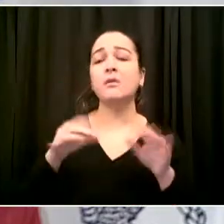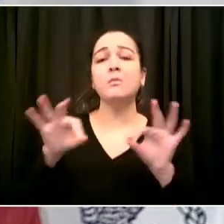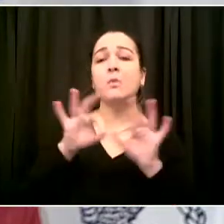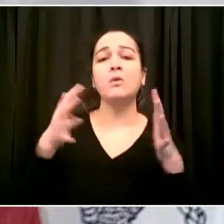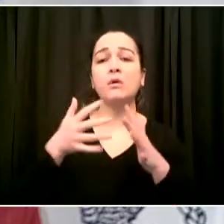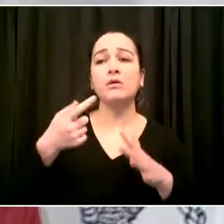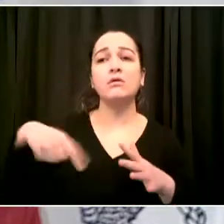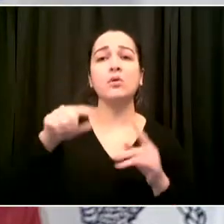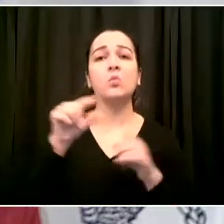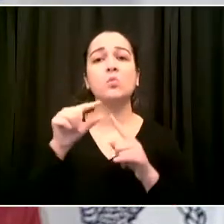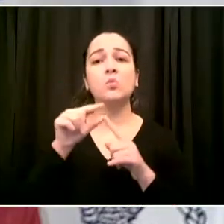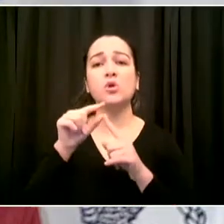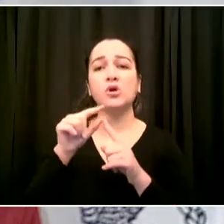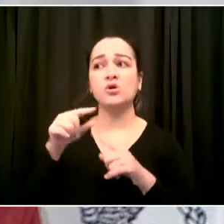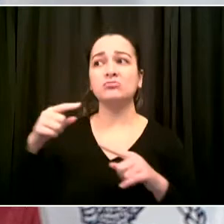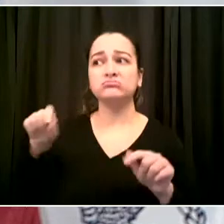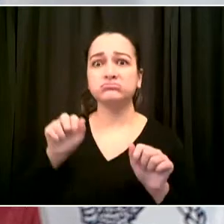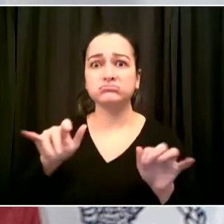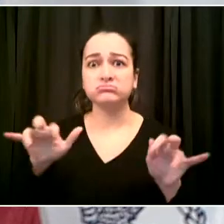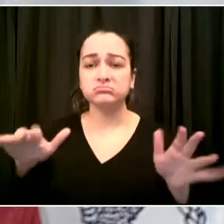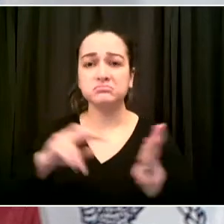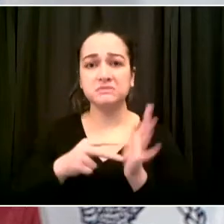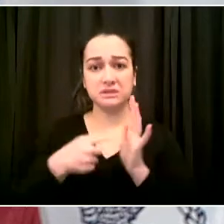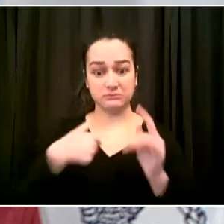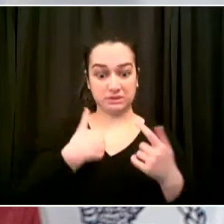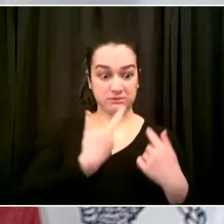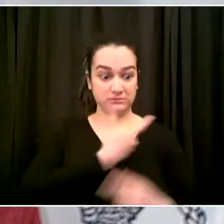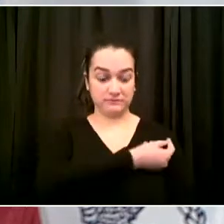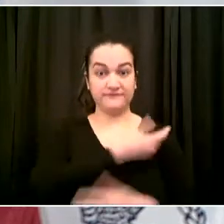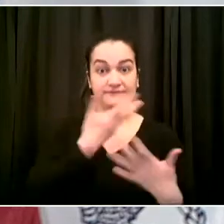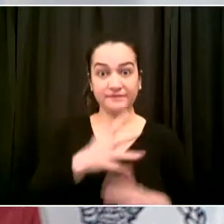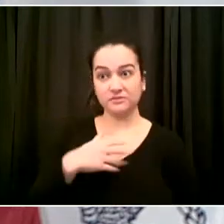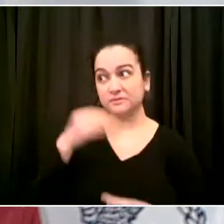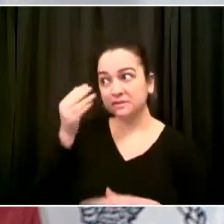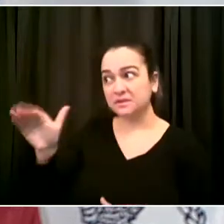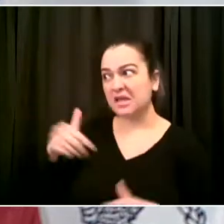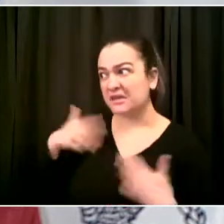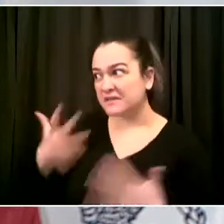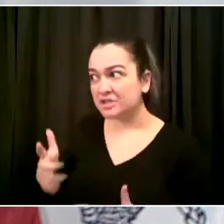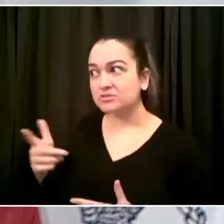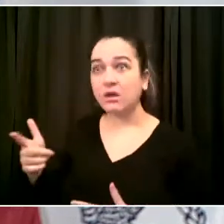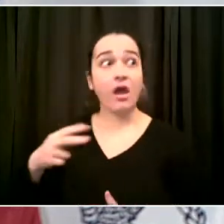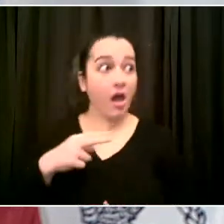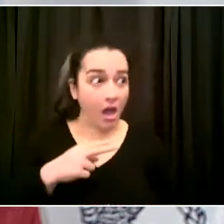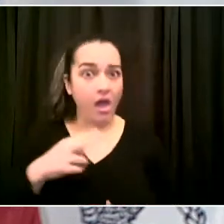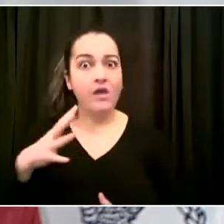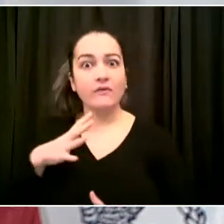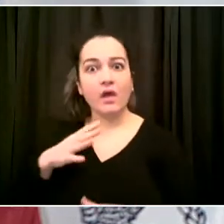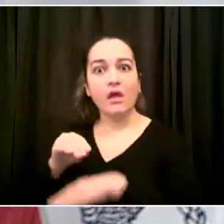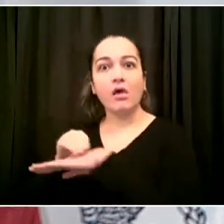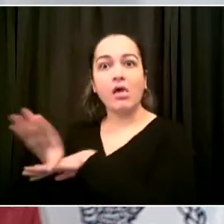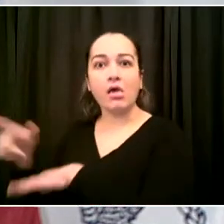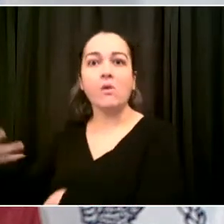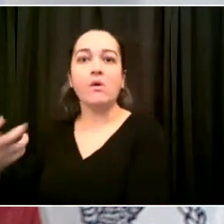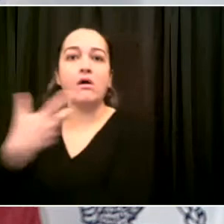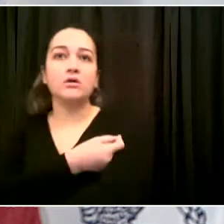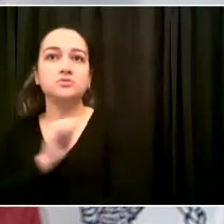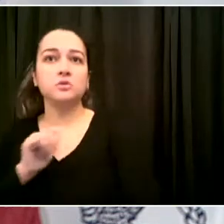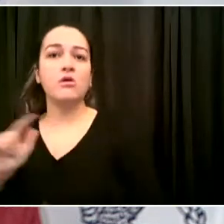MOUTH IMPACT WHEN N PEOPLE HAVE